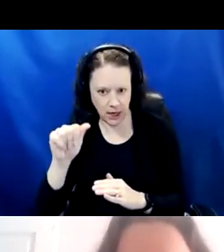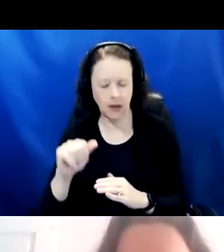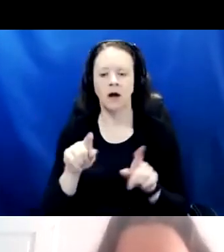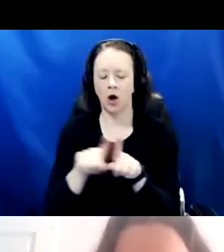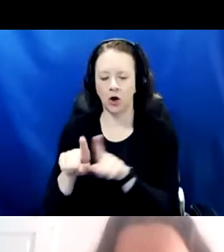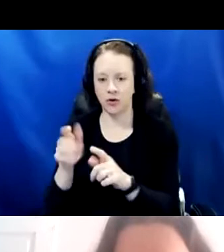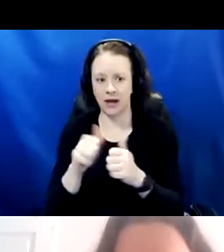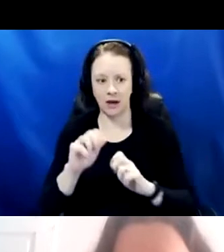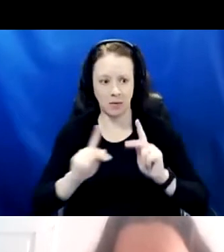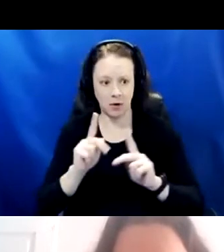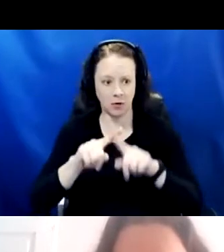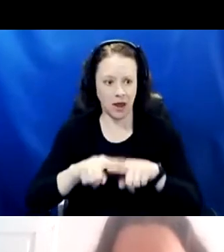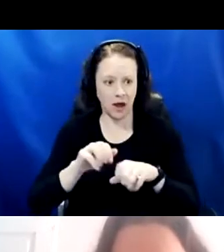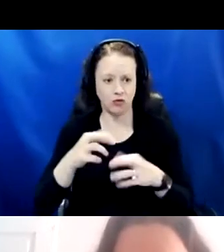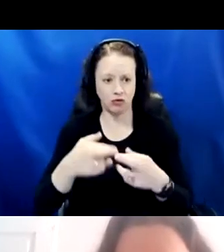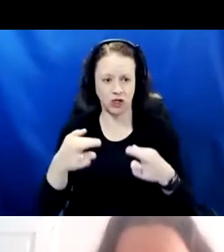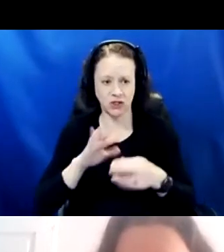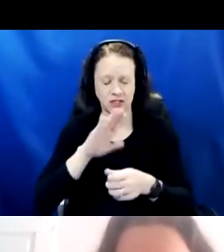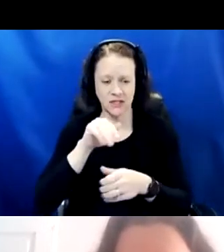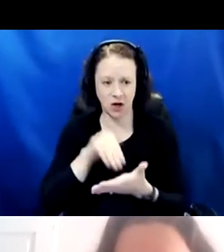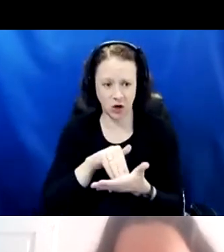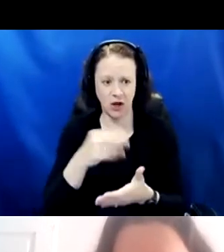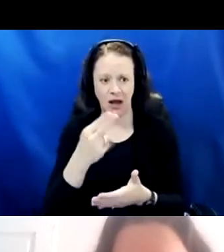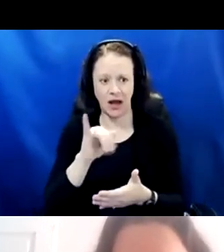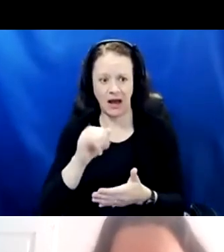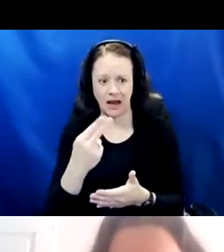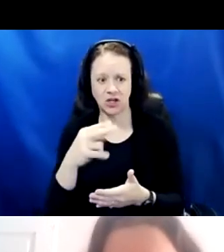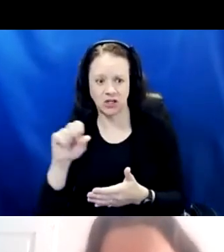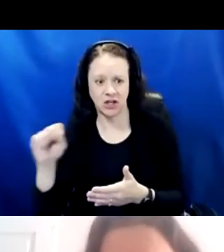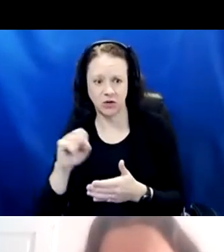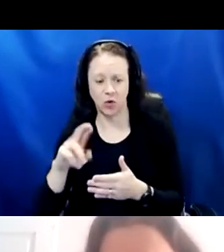IHSS, any other kind of HCBS, people who relied on paid